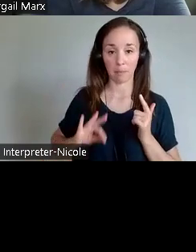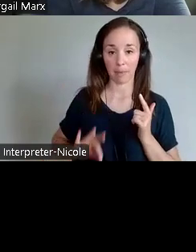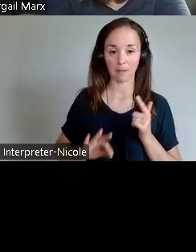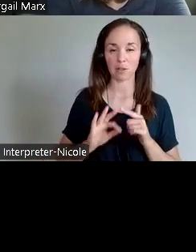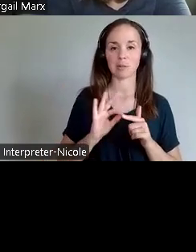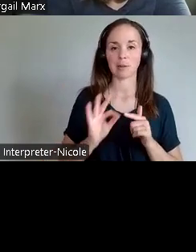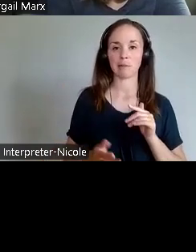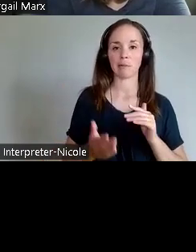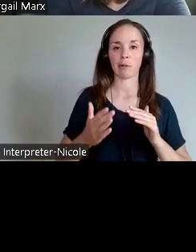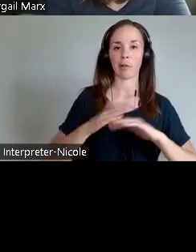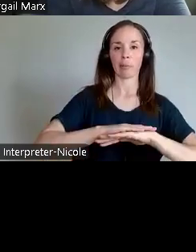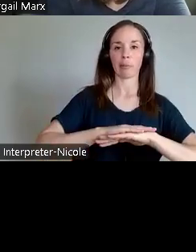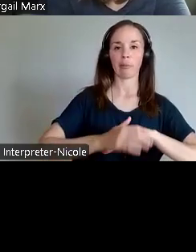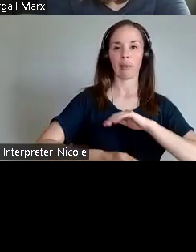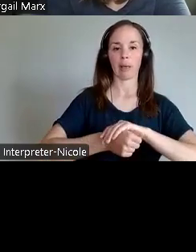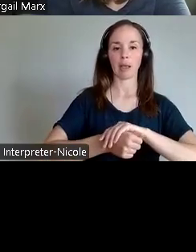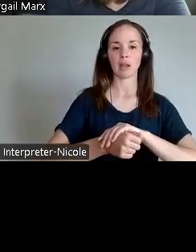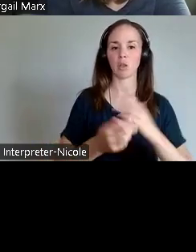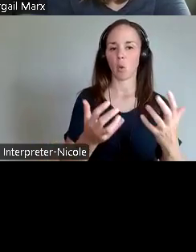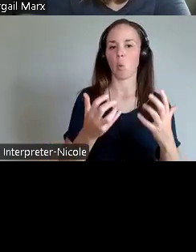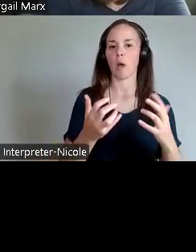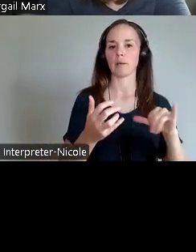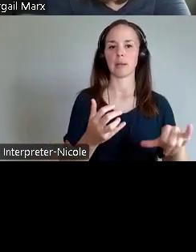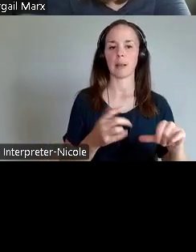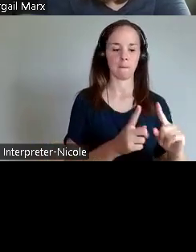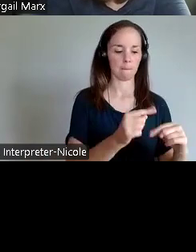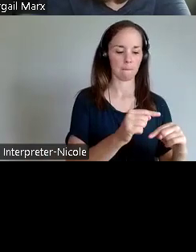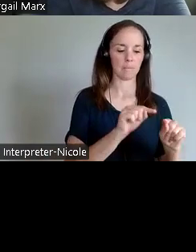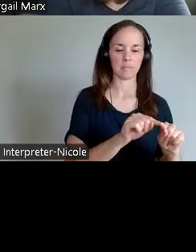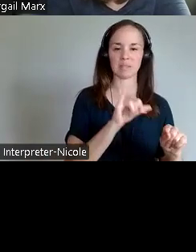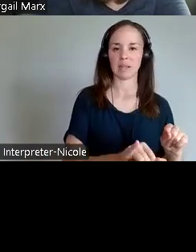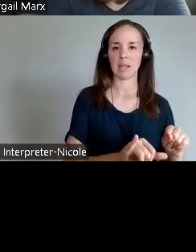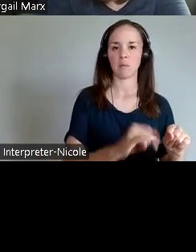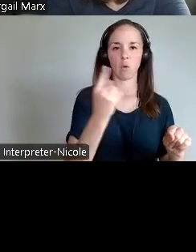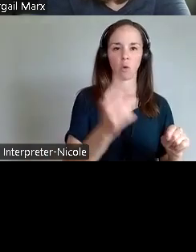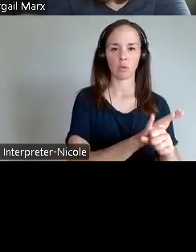of these is that want is always going to be in the same location, it never moves.